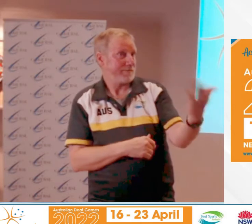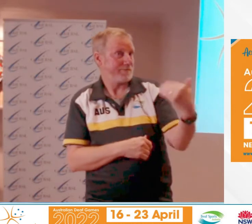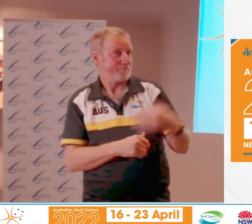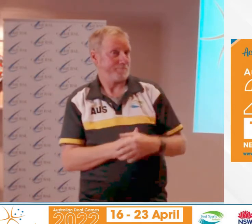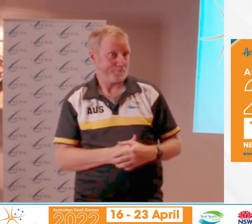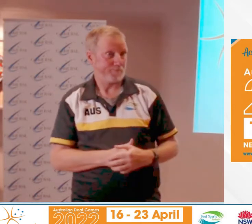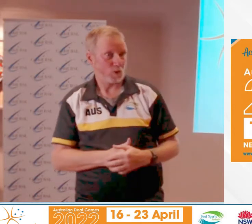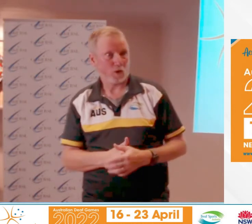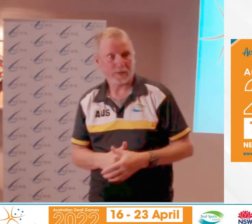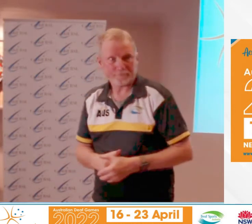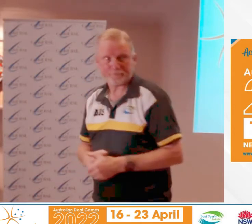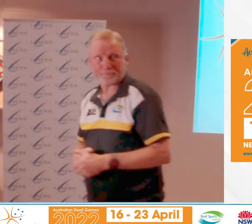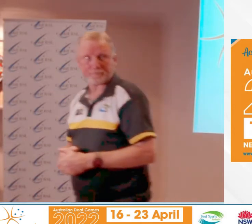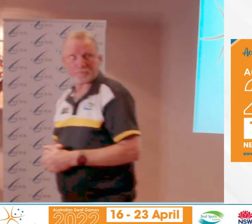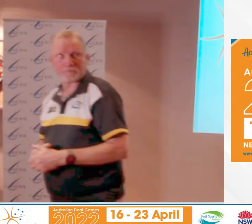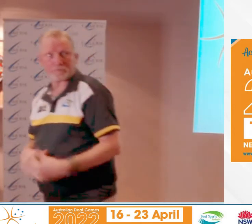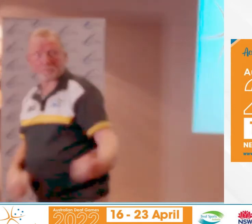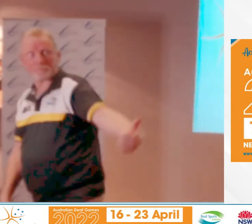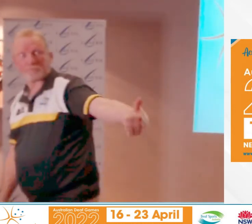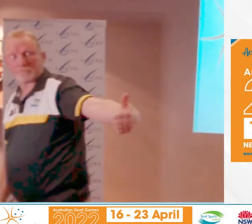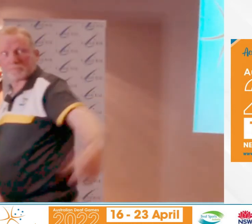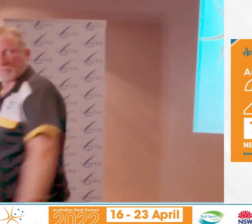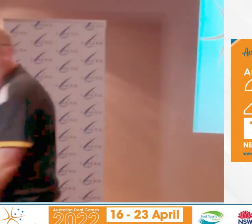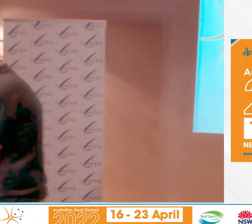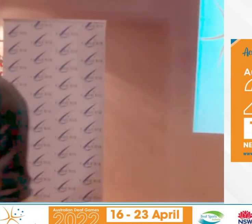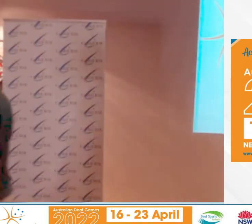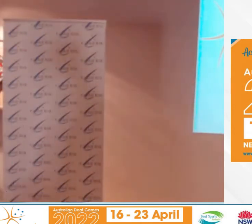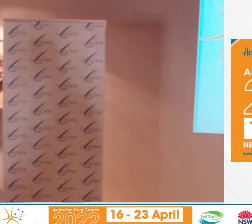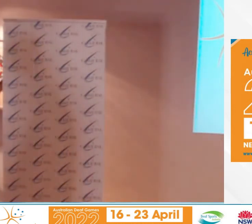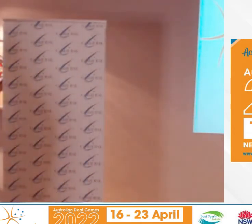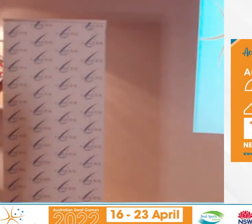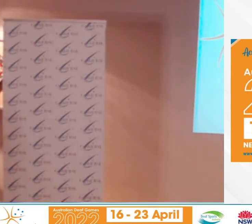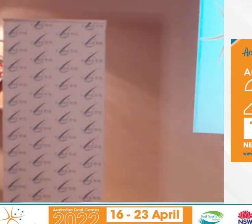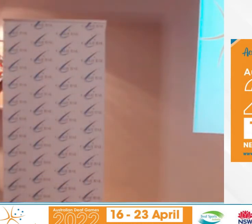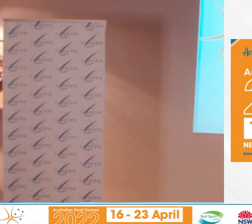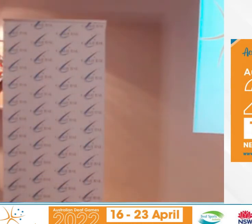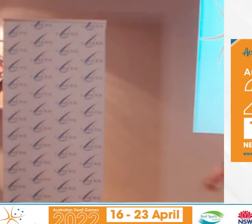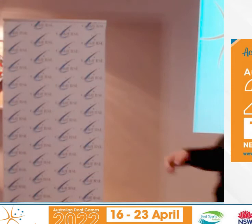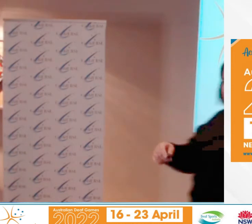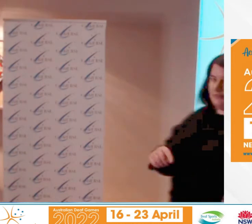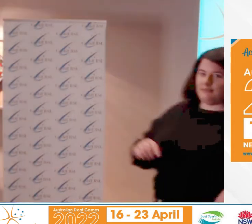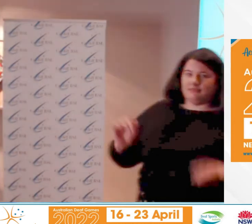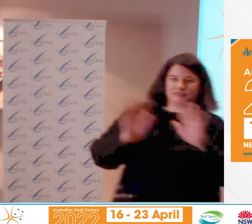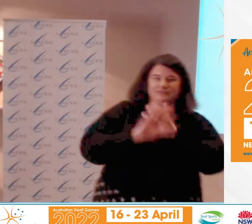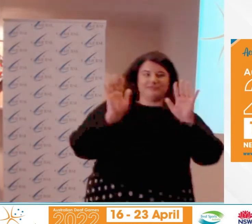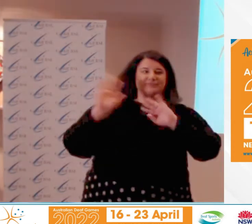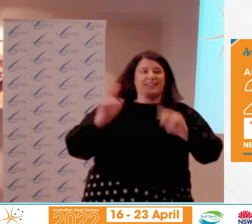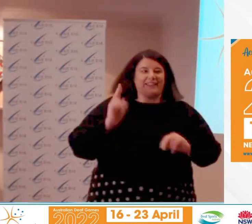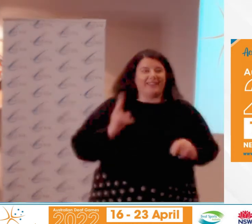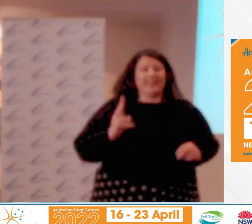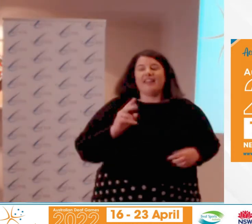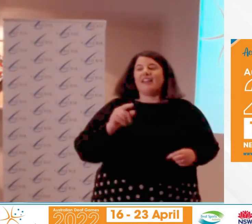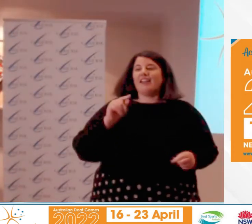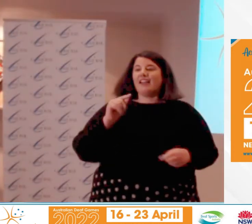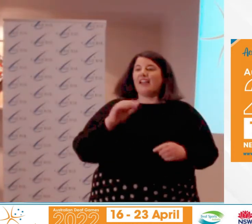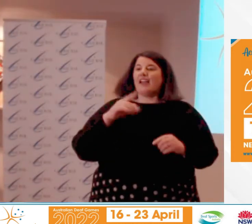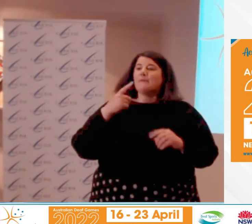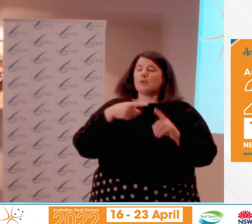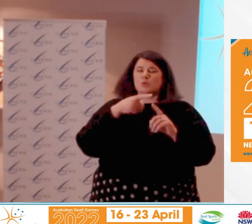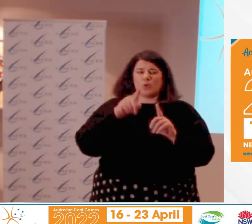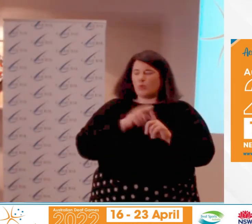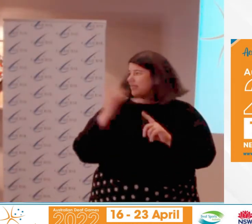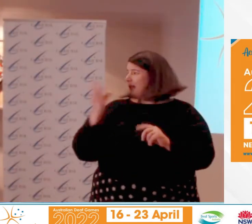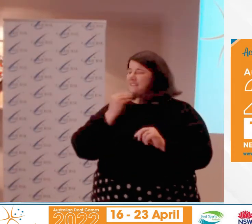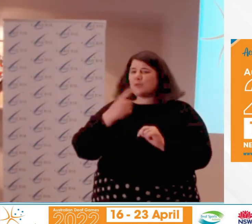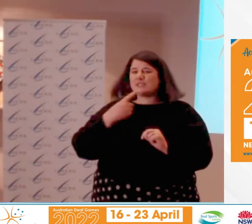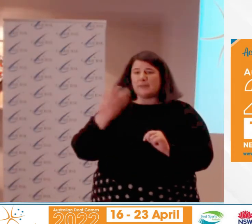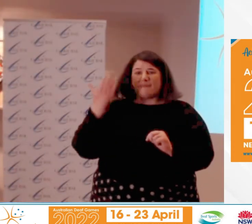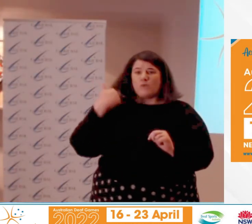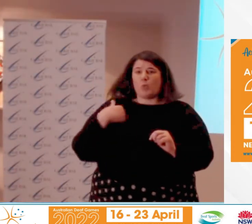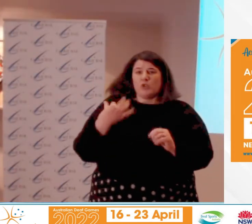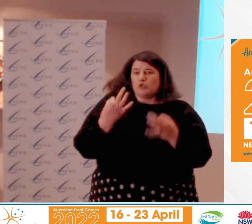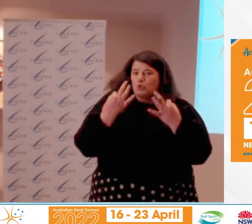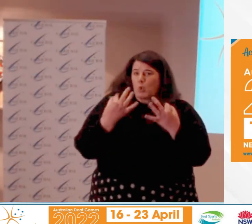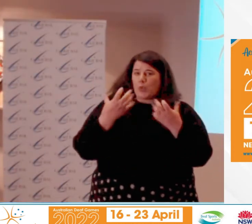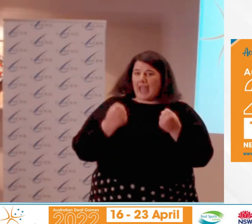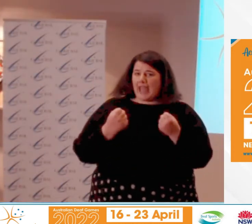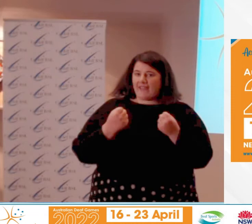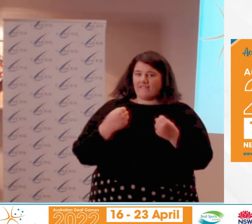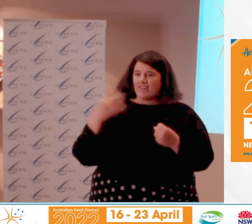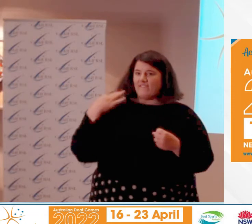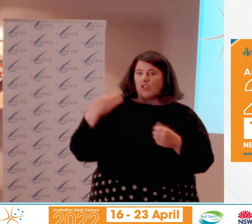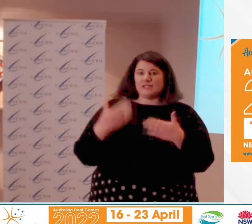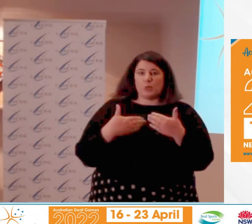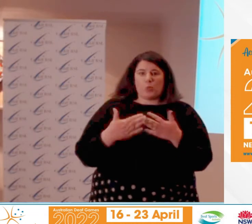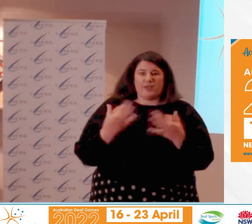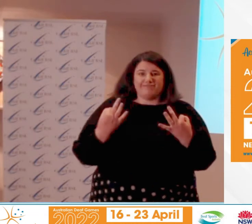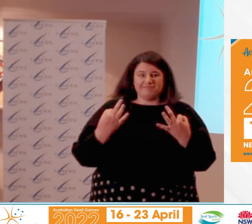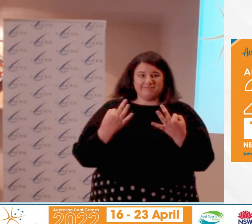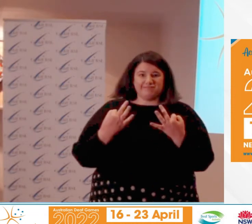Kylie up to talk about interpreters hi everyone so you've seen um as Phil mentioned before we